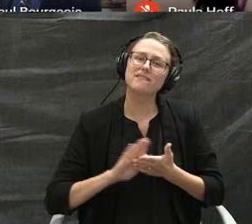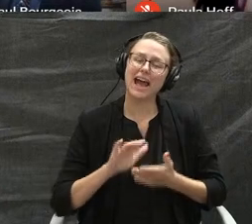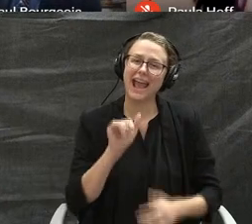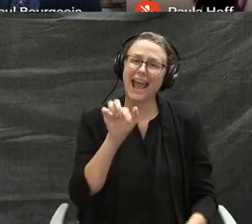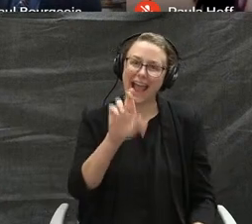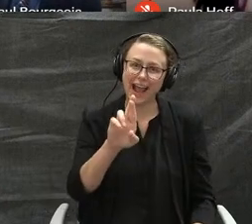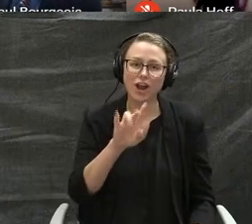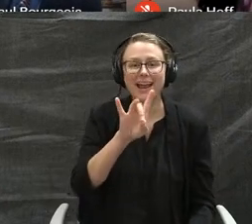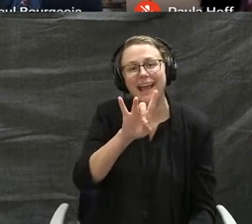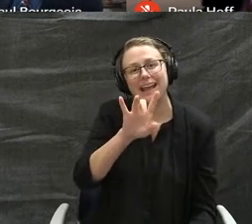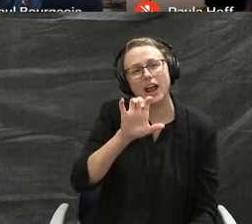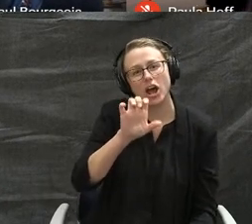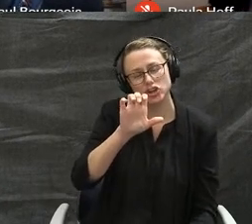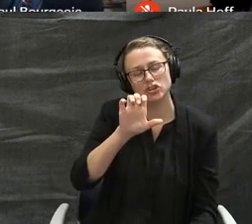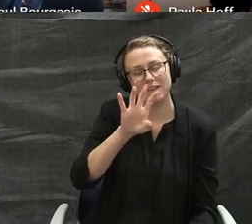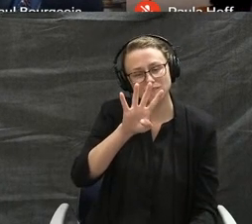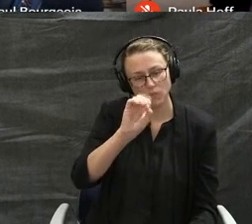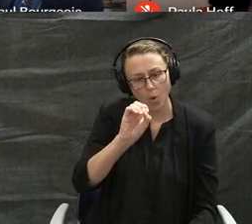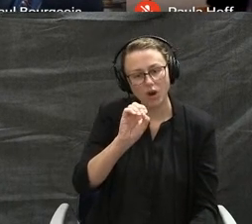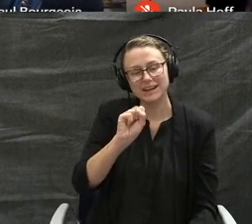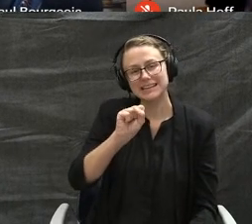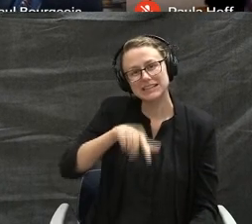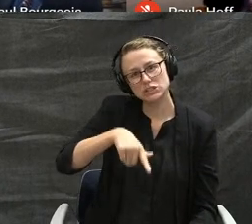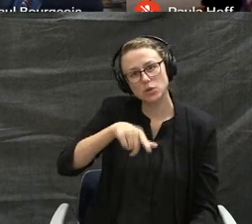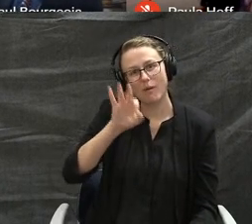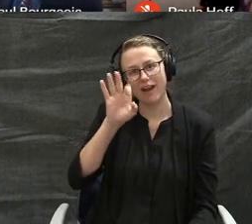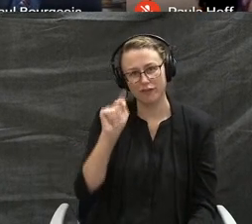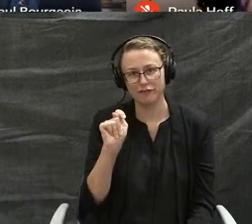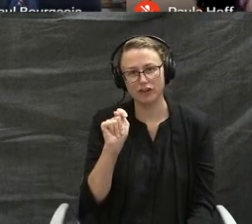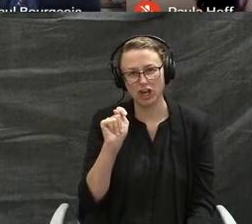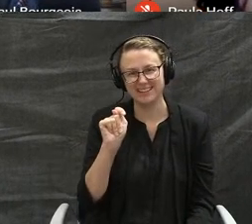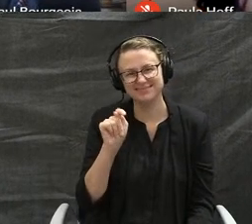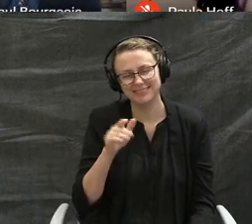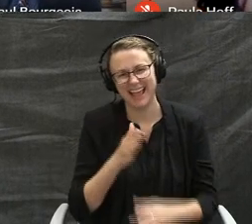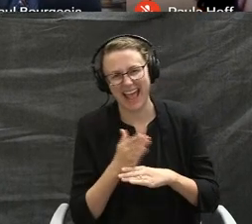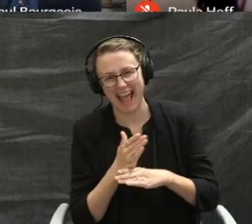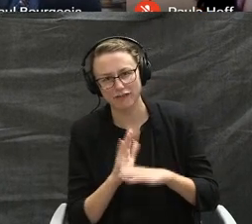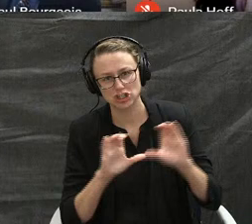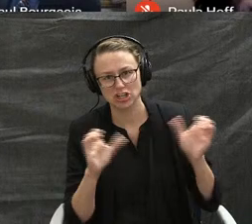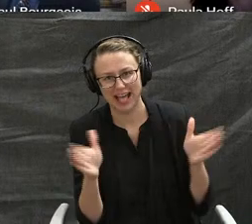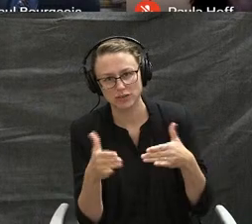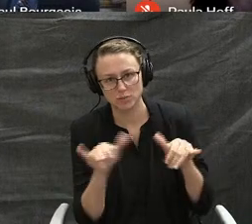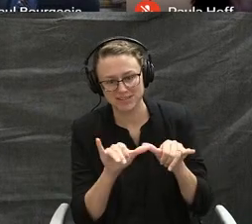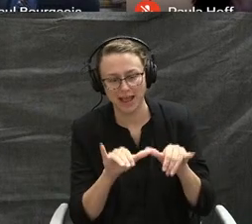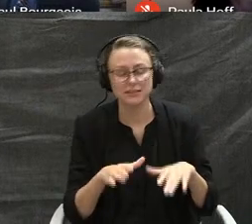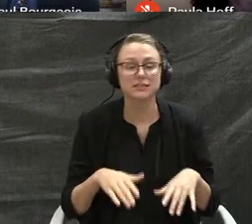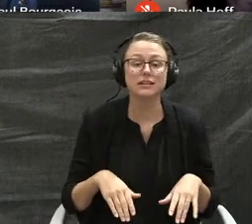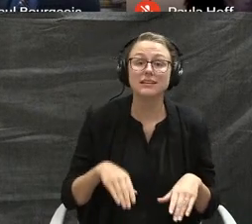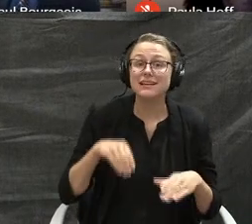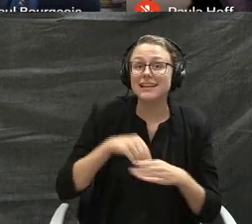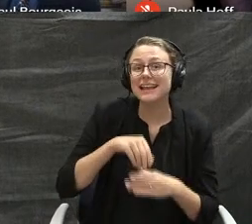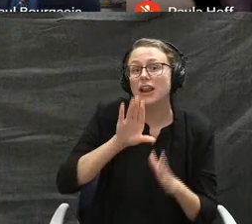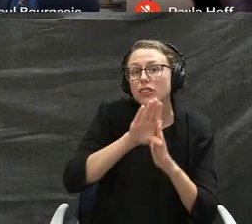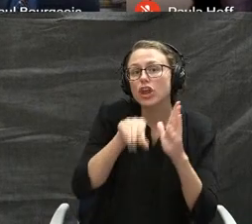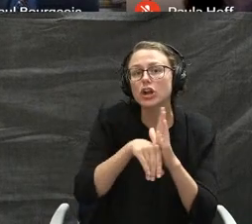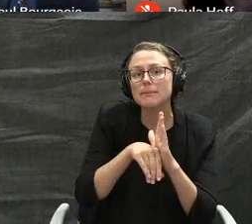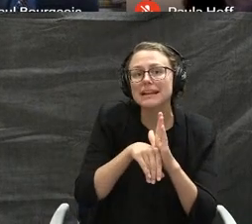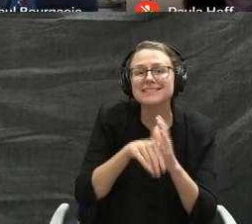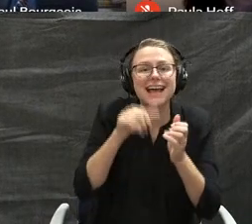classroom, of which we are most of our classrooms are plus or minus that. In 30 minutes and every 30 minutes. So you just